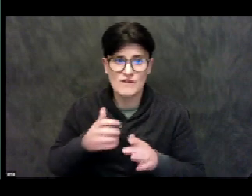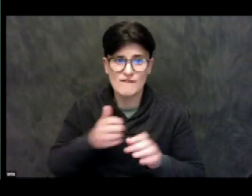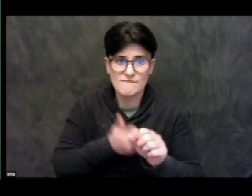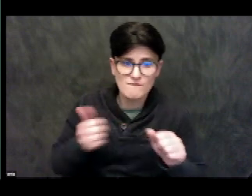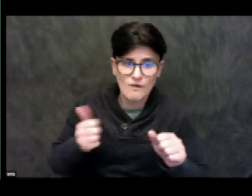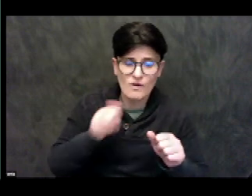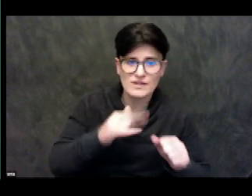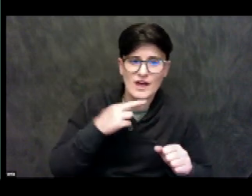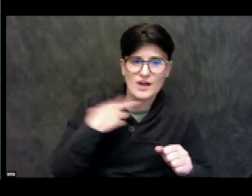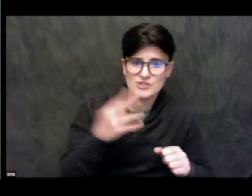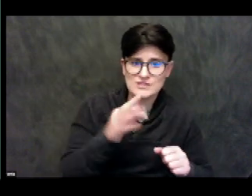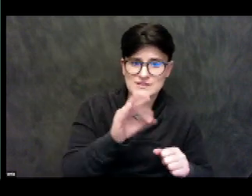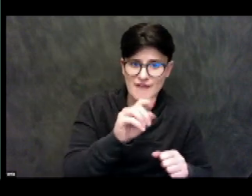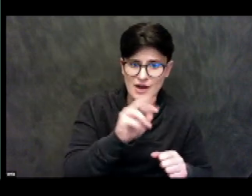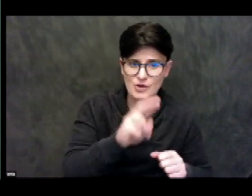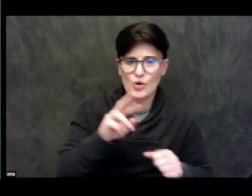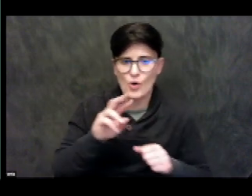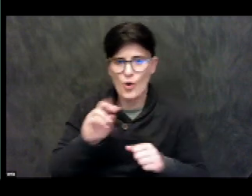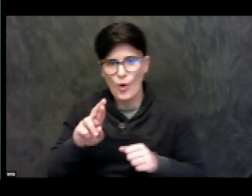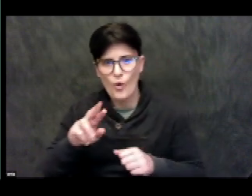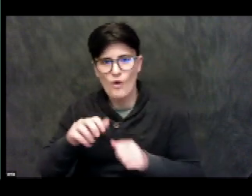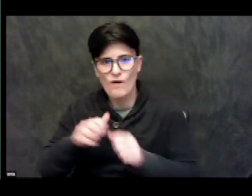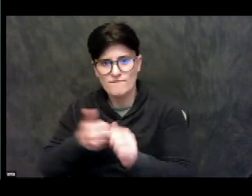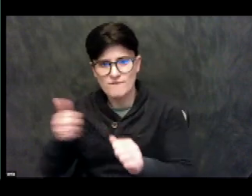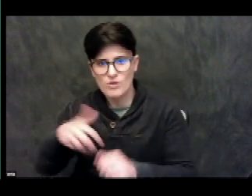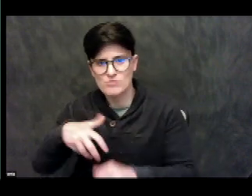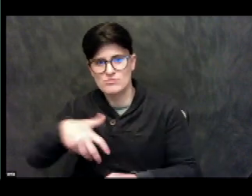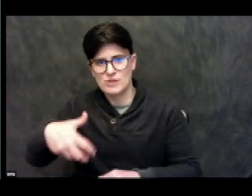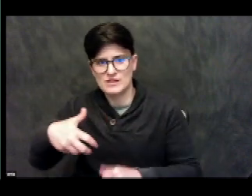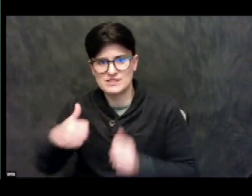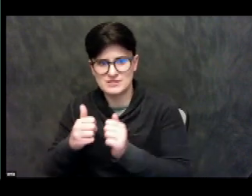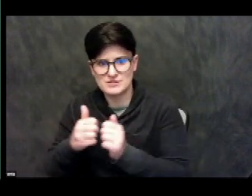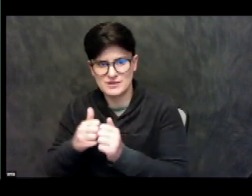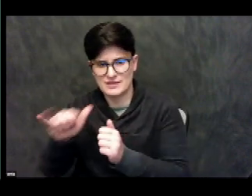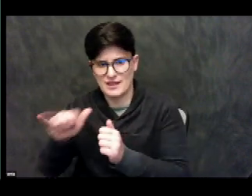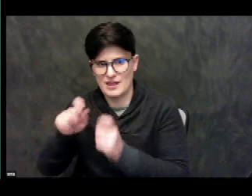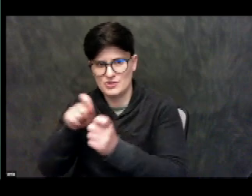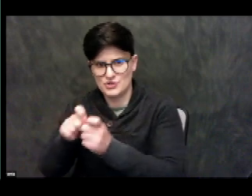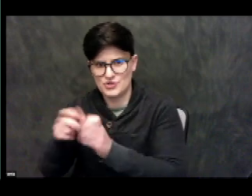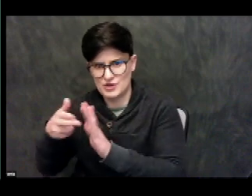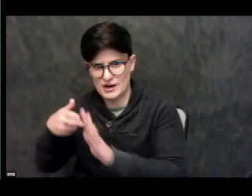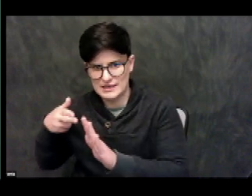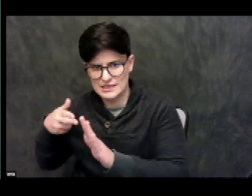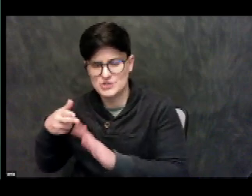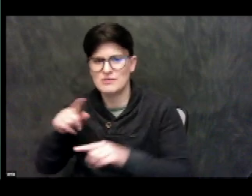But that's our experience and we need to make sure that we are actually more encouraging of their autonomy and